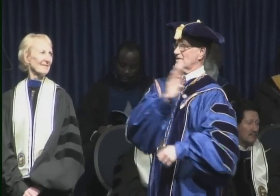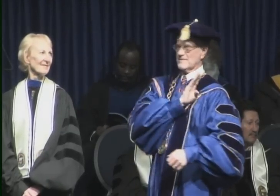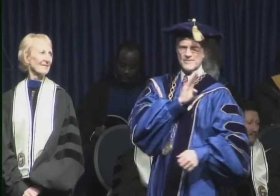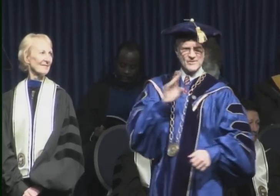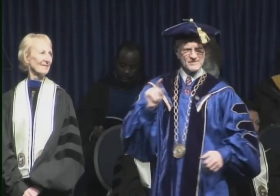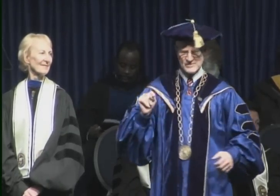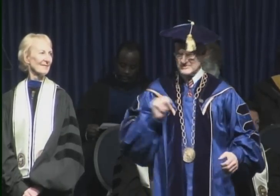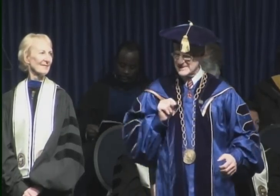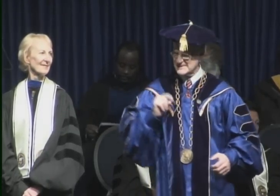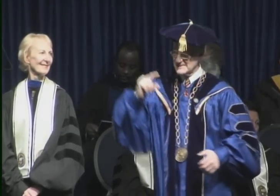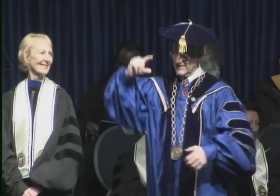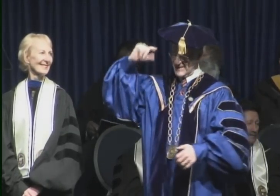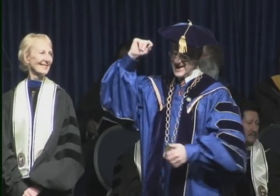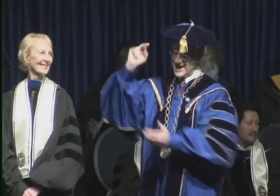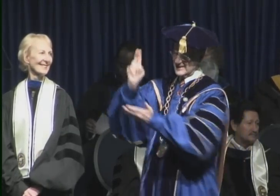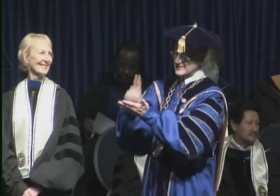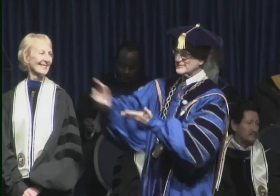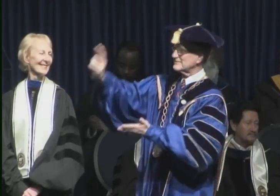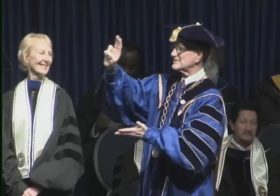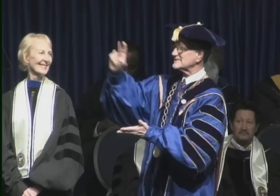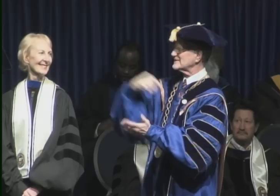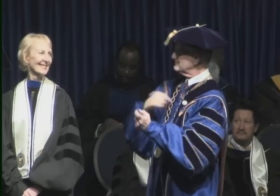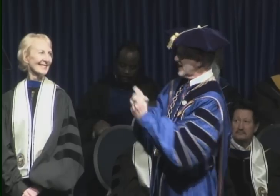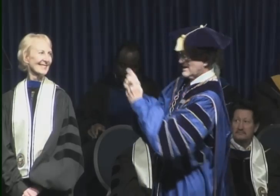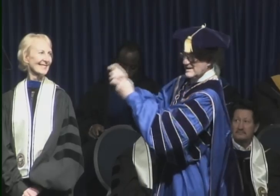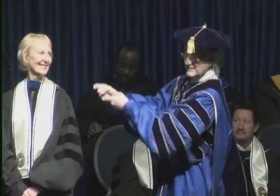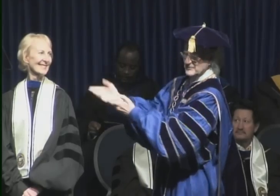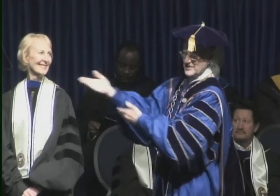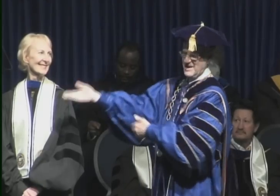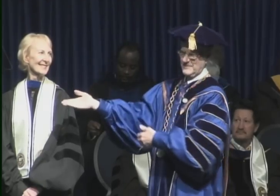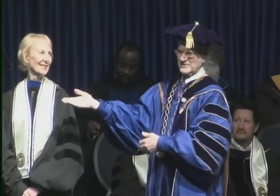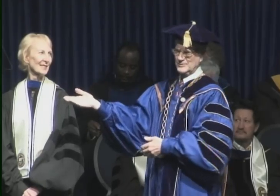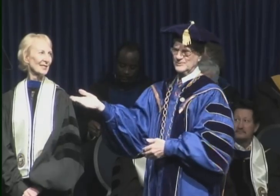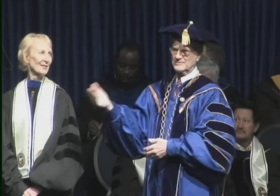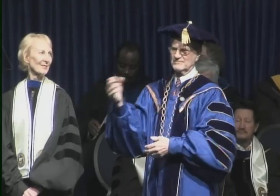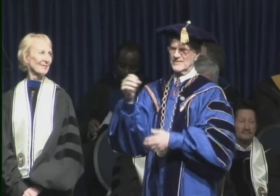of Gallaudet University, I confer upon you